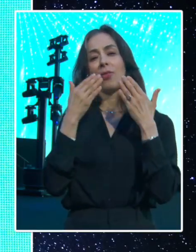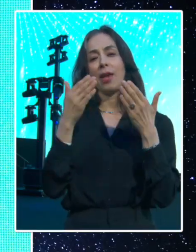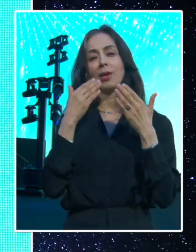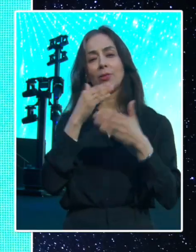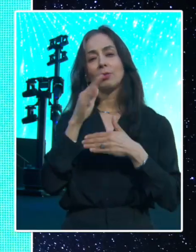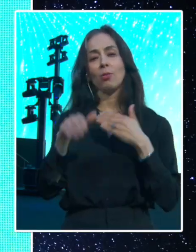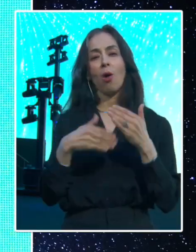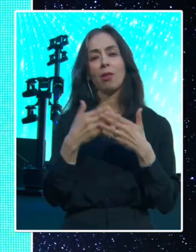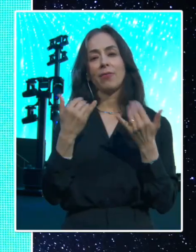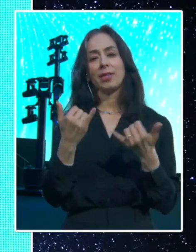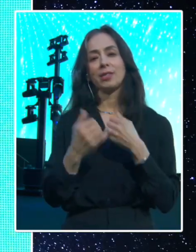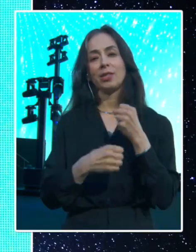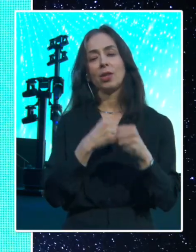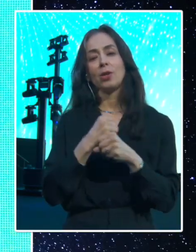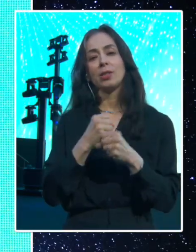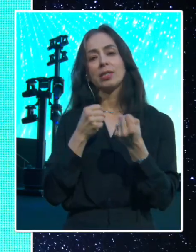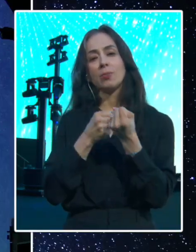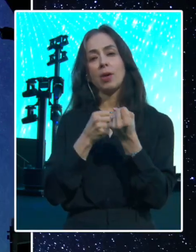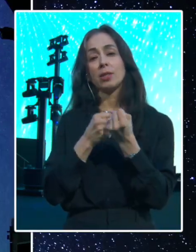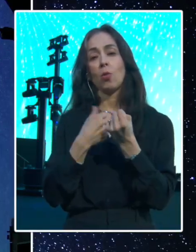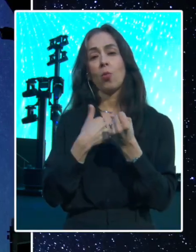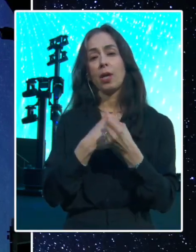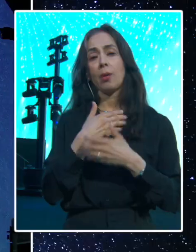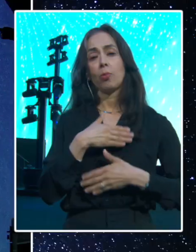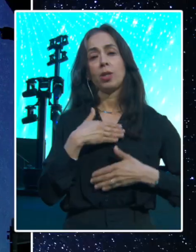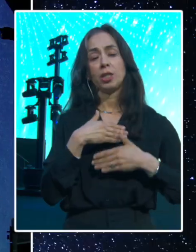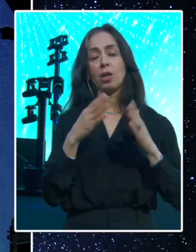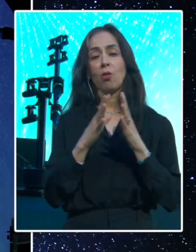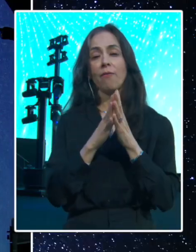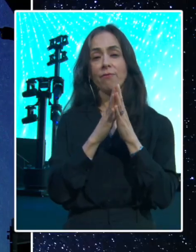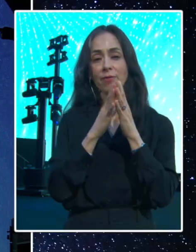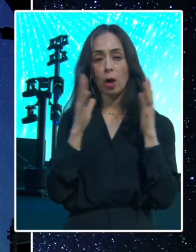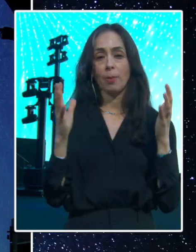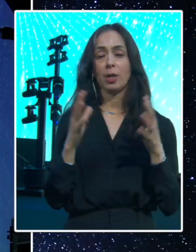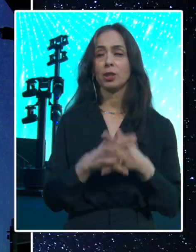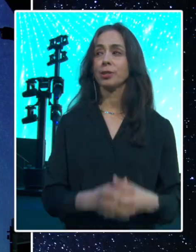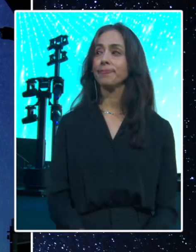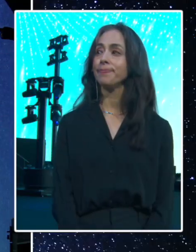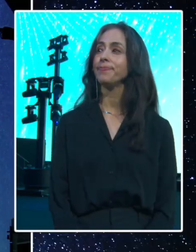Thank you to all of this year's sponsor. We appreciate you very, very much.